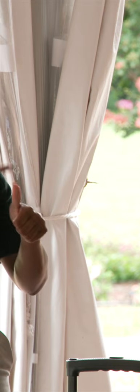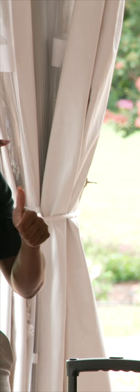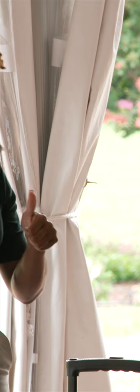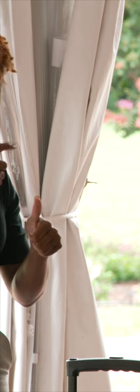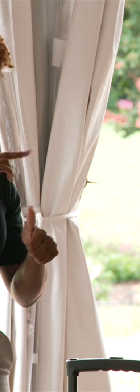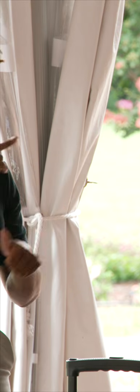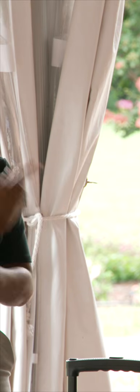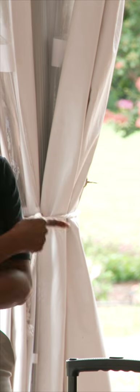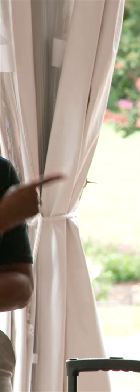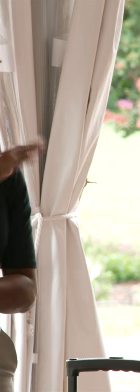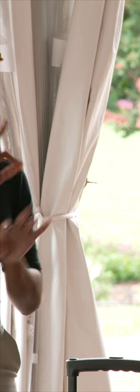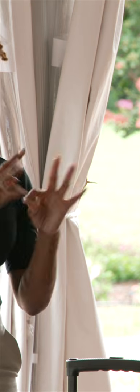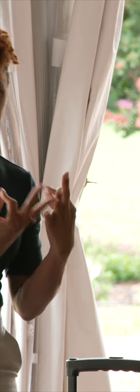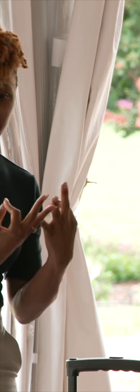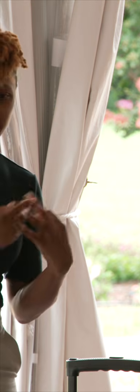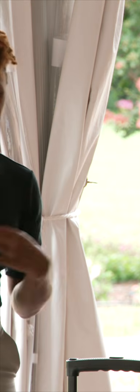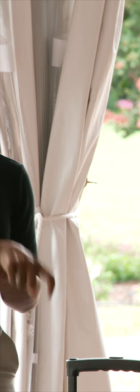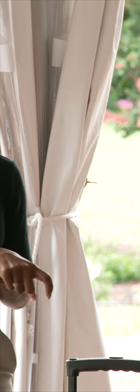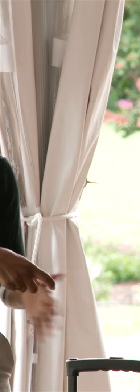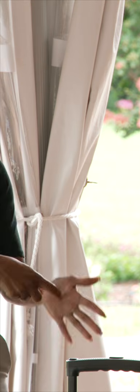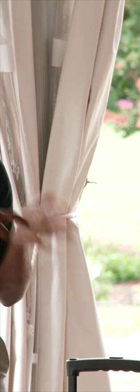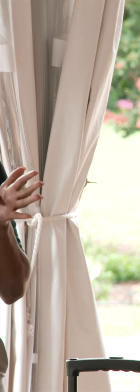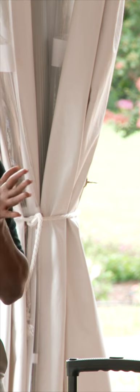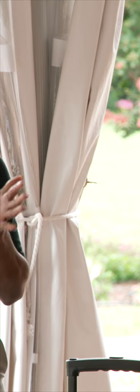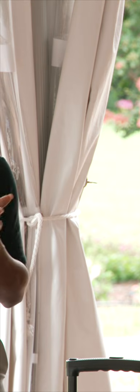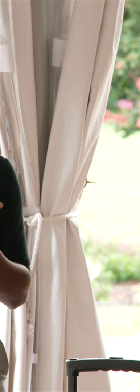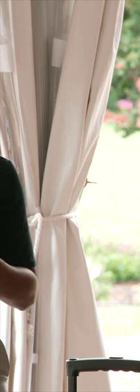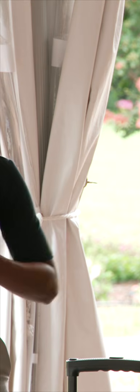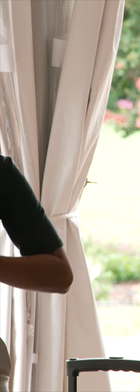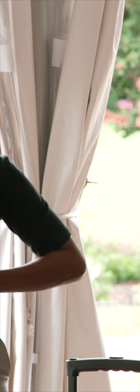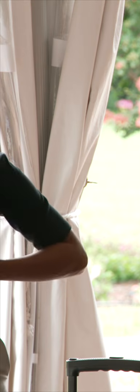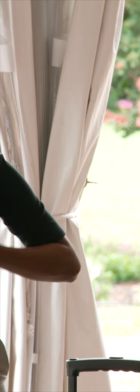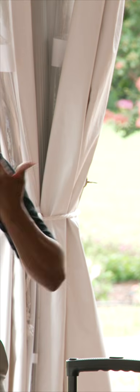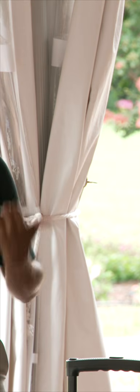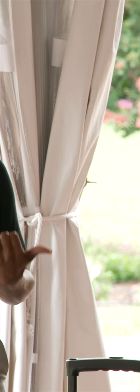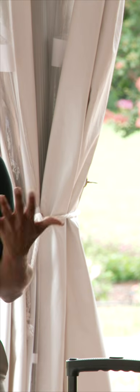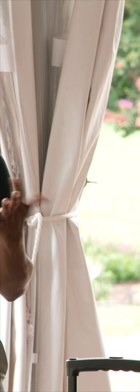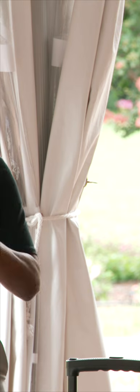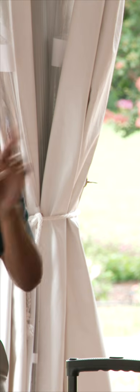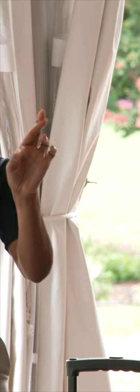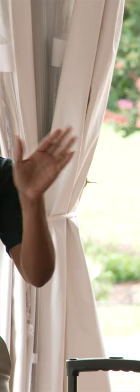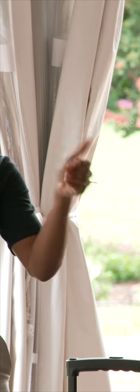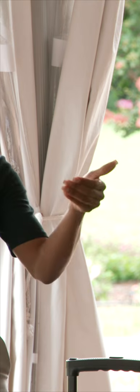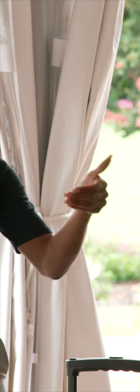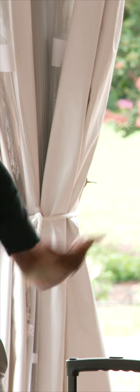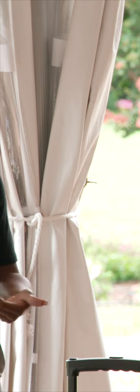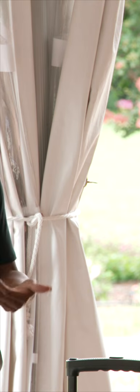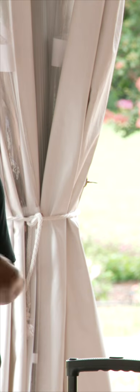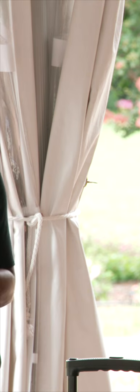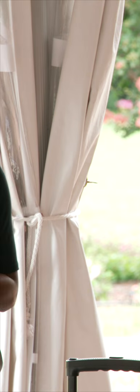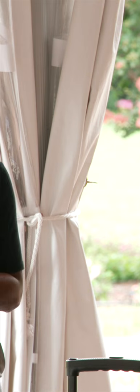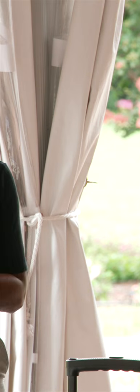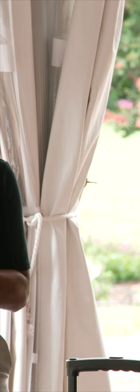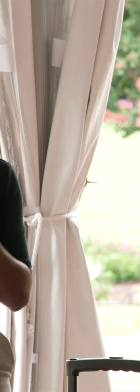With that, it is such a pleasure now to get to introduce one of the most brilliant men I've